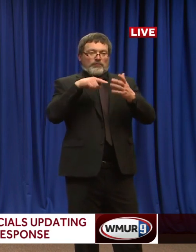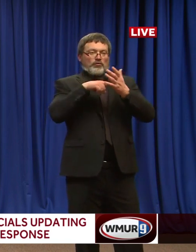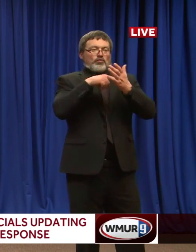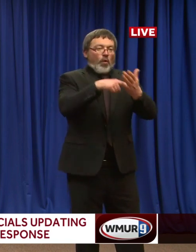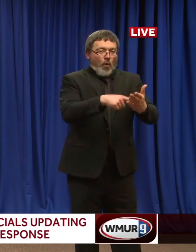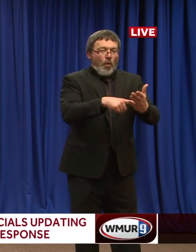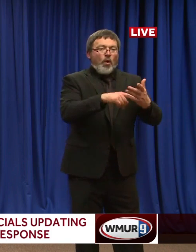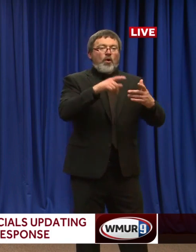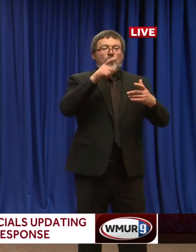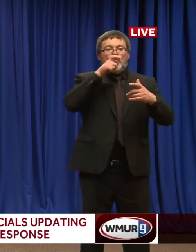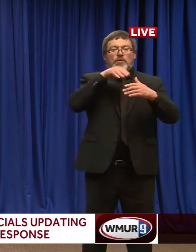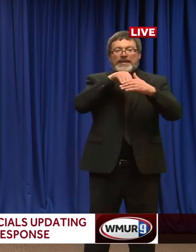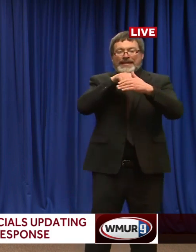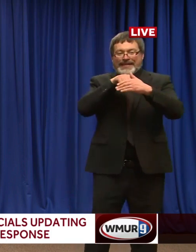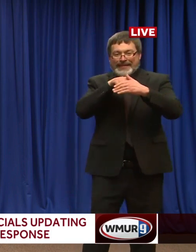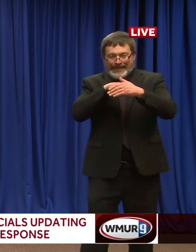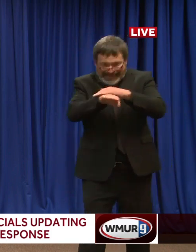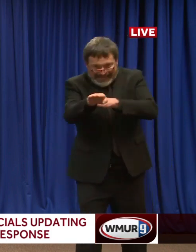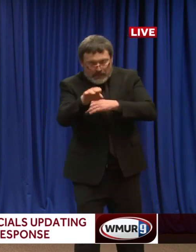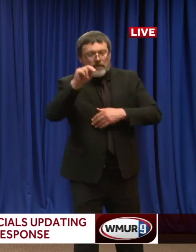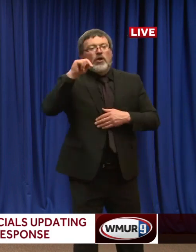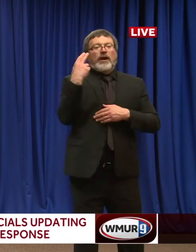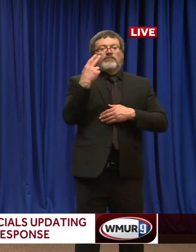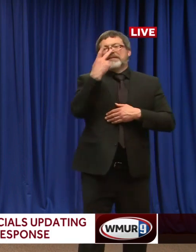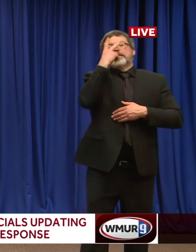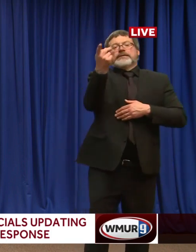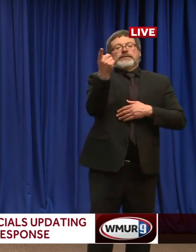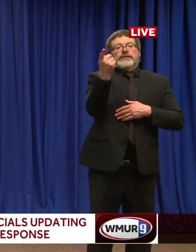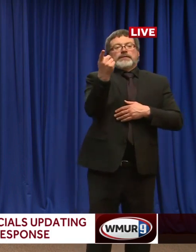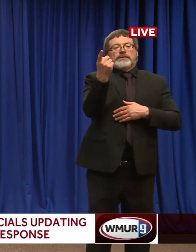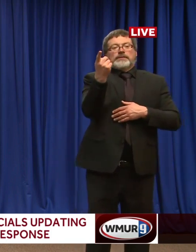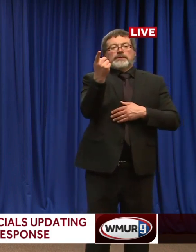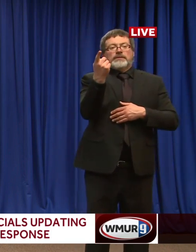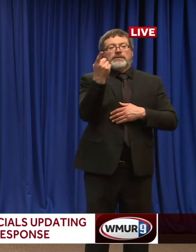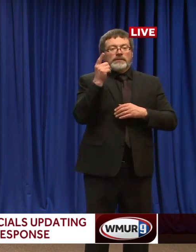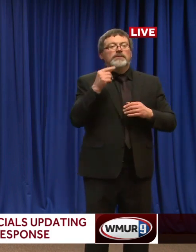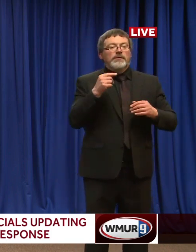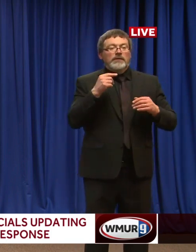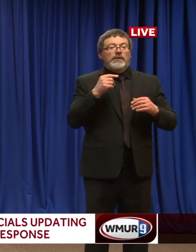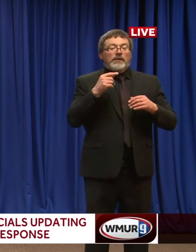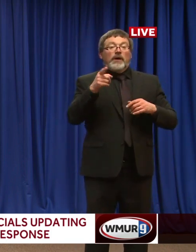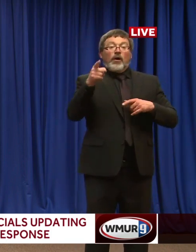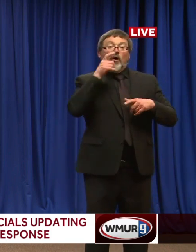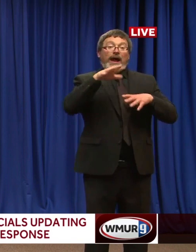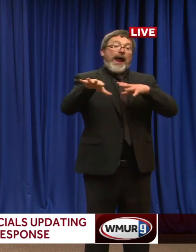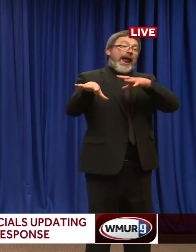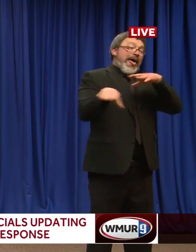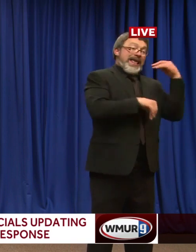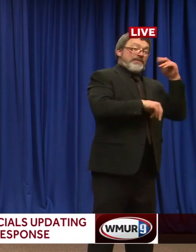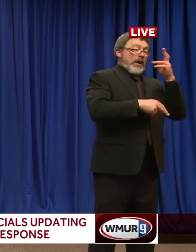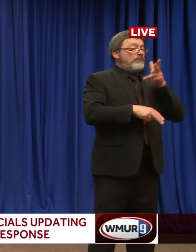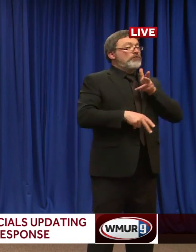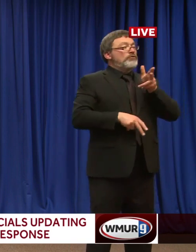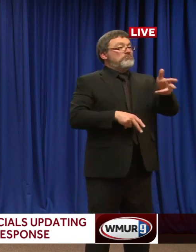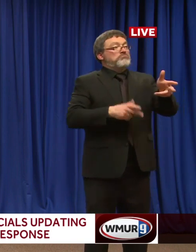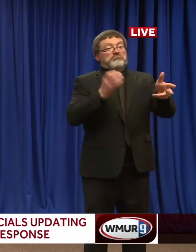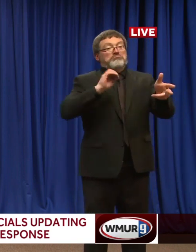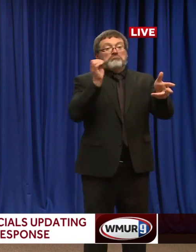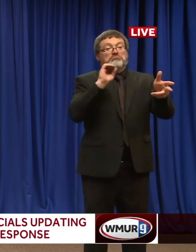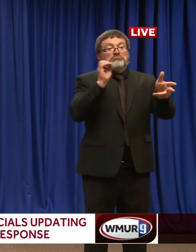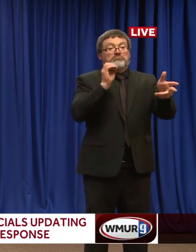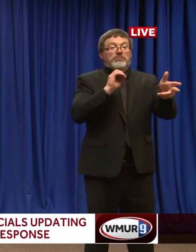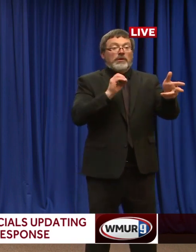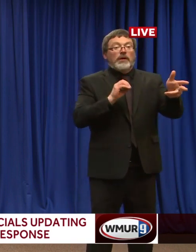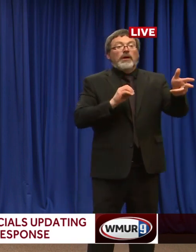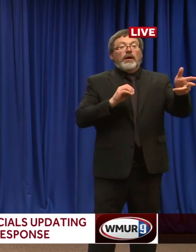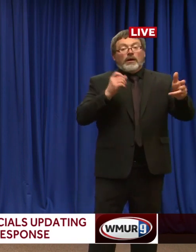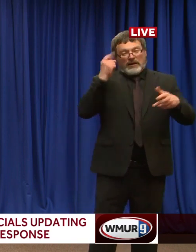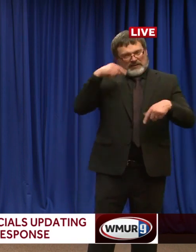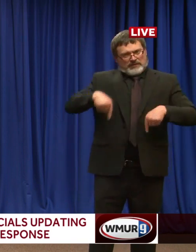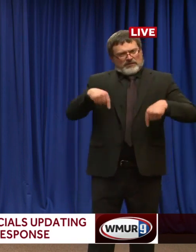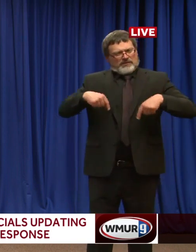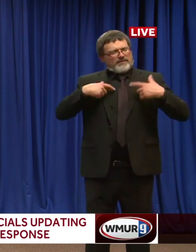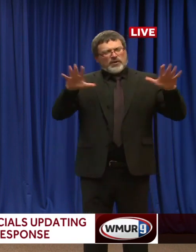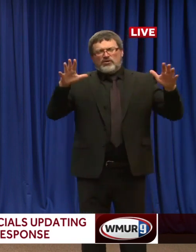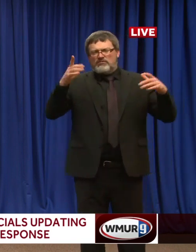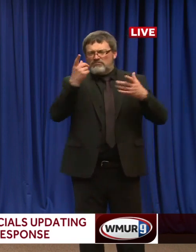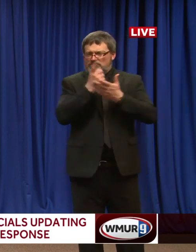IT’S AIMED AT OUT-OF-STATERS THAT ARE LOOKING FOR AN EXTENDED PERIOD OF STAY HERE IN NEW HAMPSHIRE WHETHER IT BE AT A SECOND HOME WE HAVE AGAIN CLOSE THE THE HOT THE HOTELS AS WELL